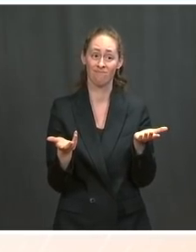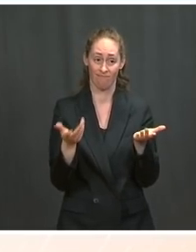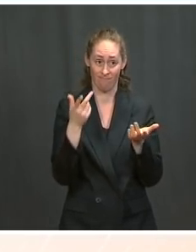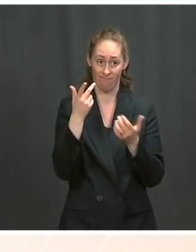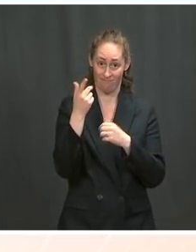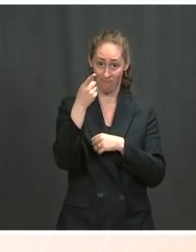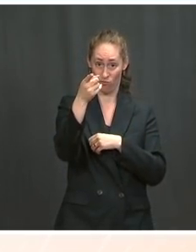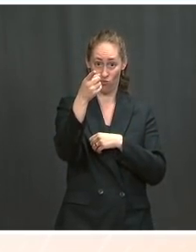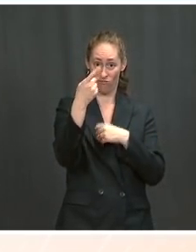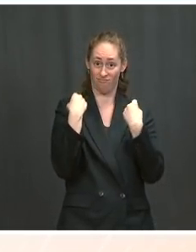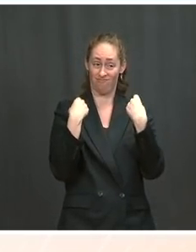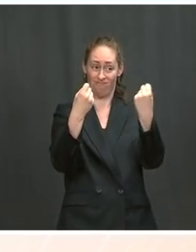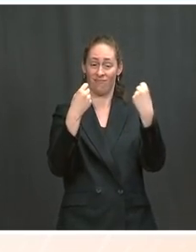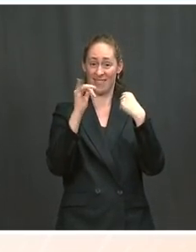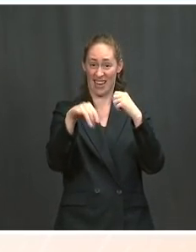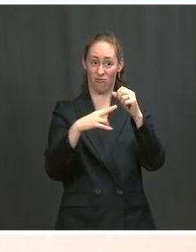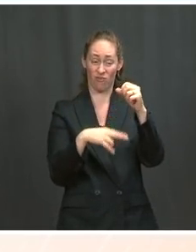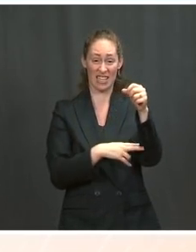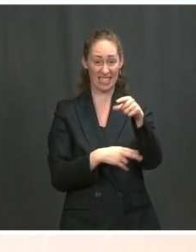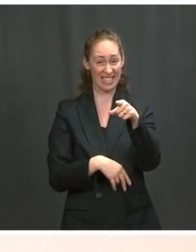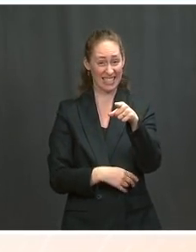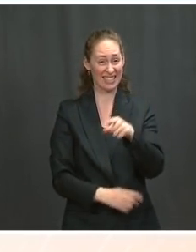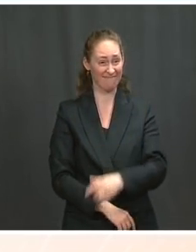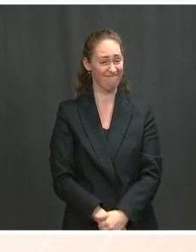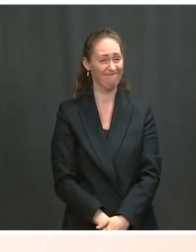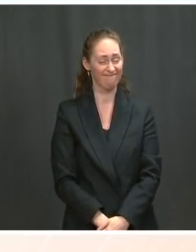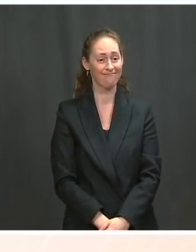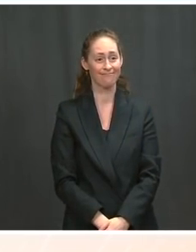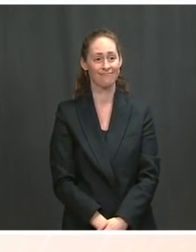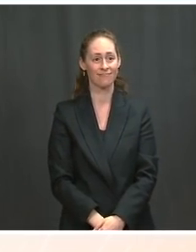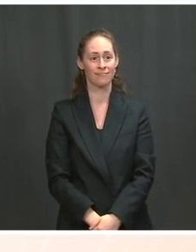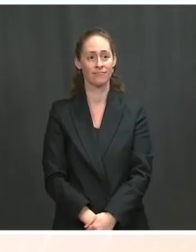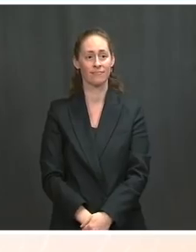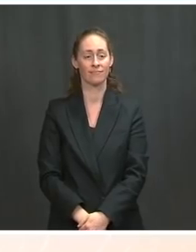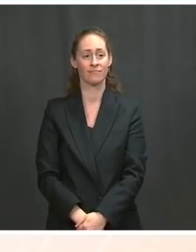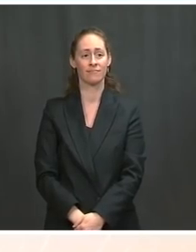there are bridges around the country that are decades overdue in being repaired,